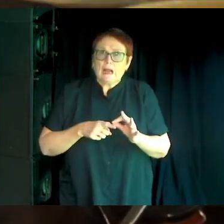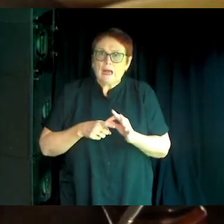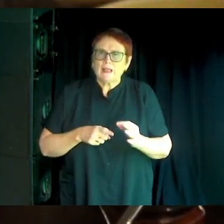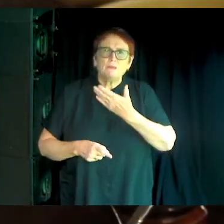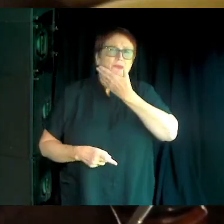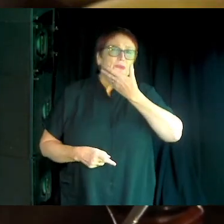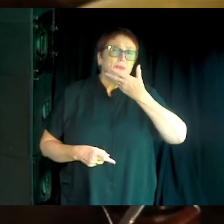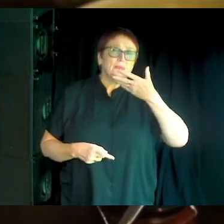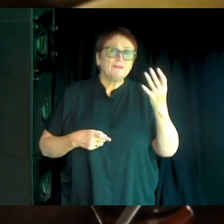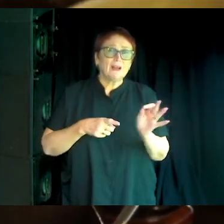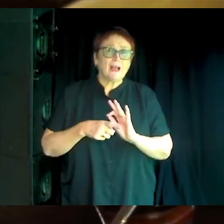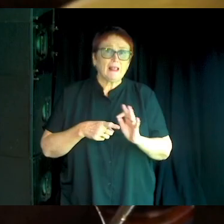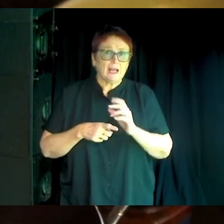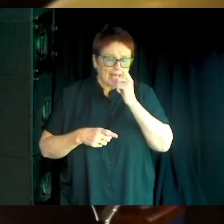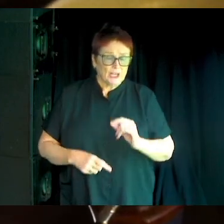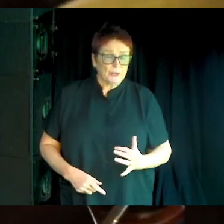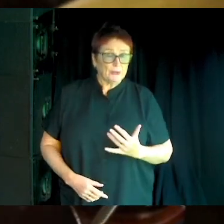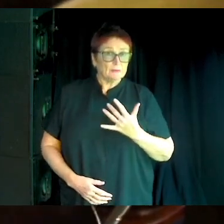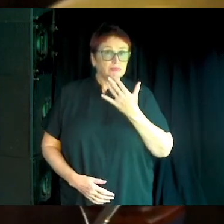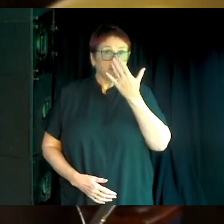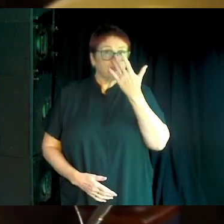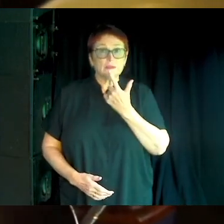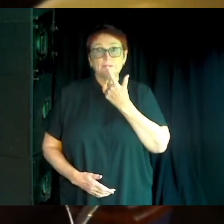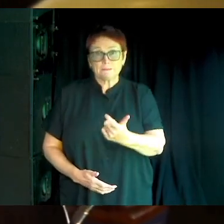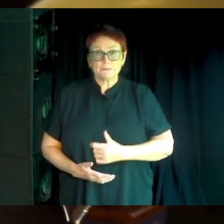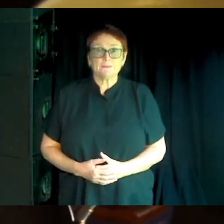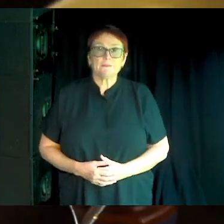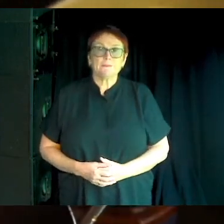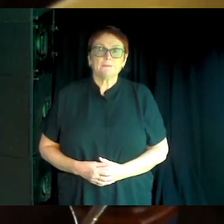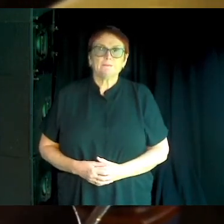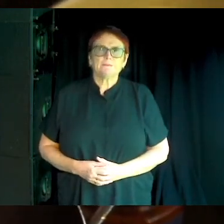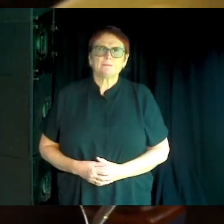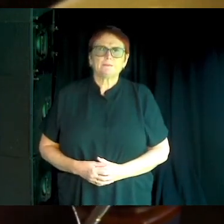and beautiful and you can smell the spices as well I would encourage some of the customers to